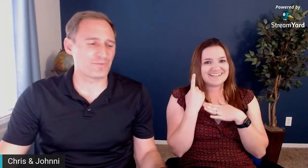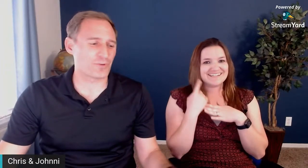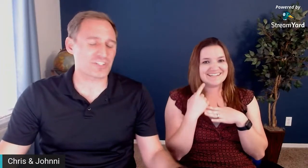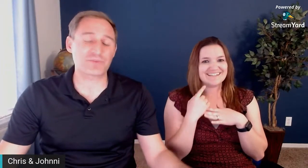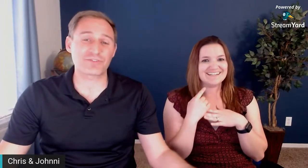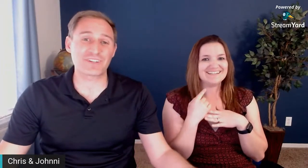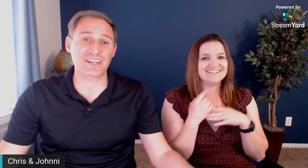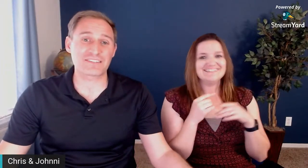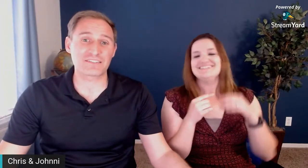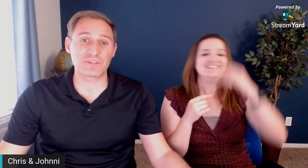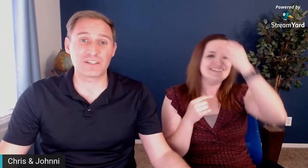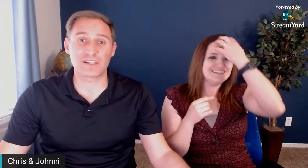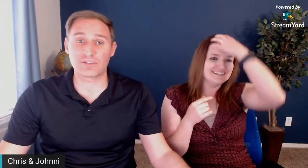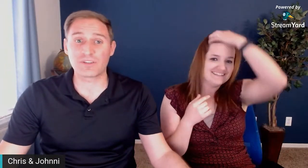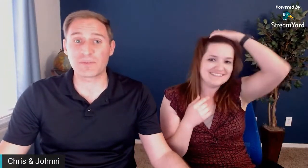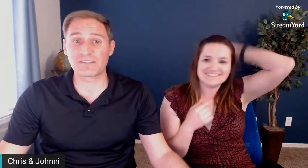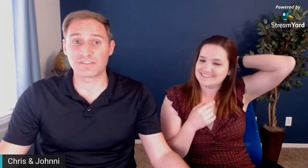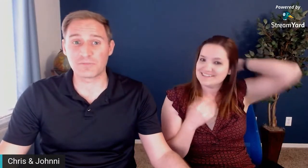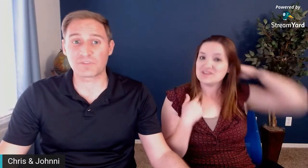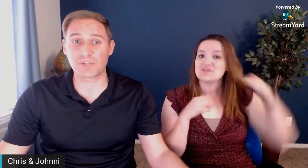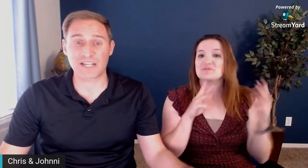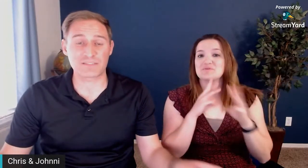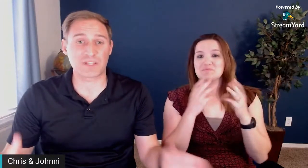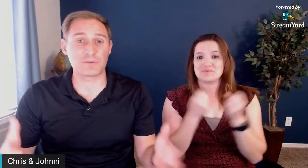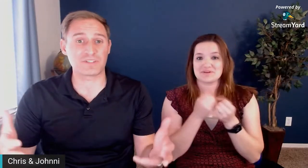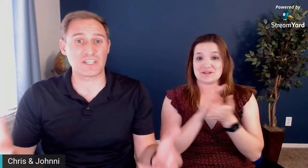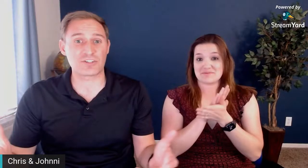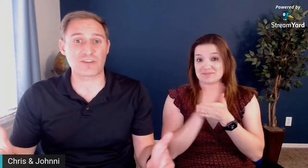workshops are really nice because we do them on zoom so we'll actually be able to interact